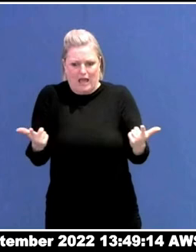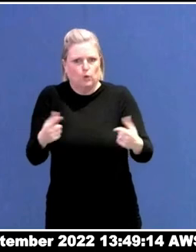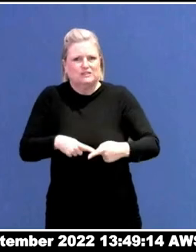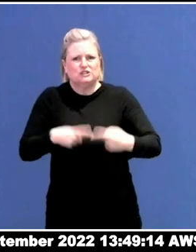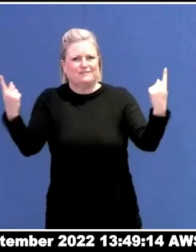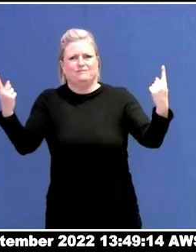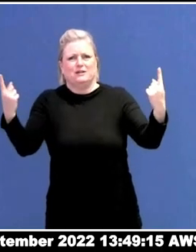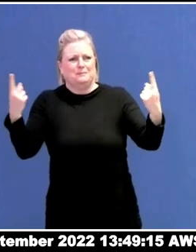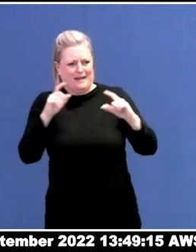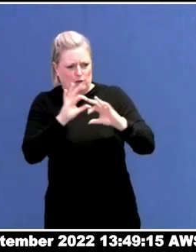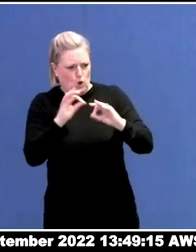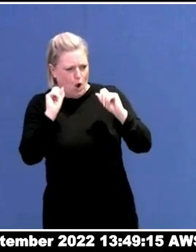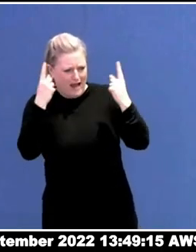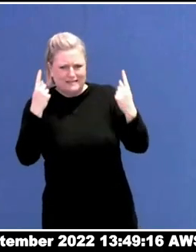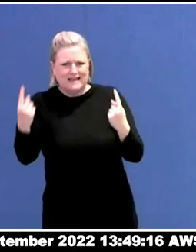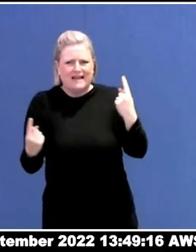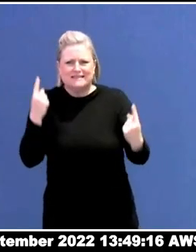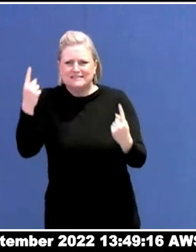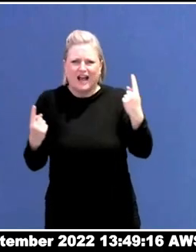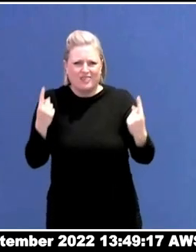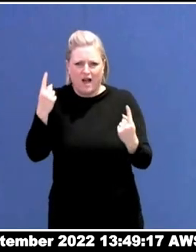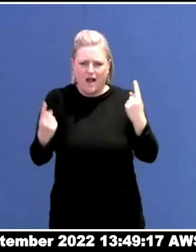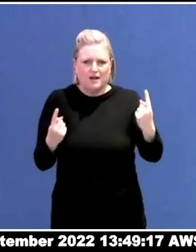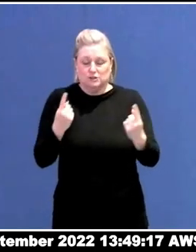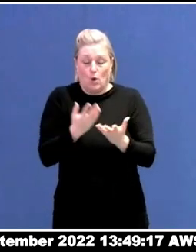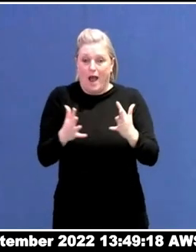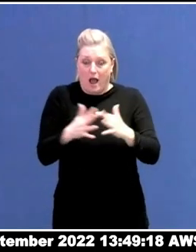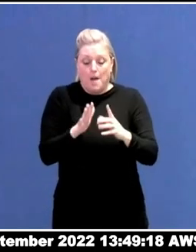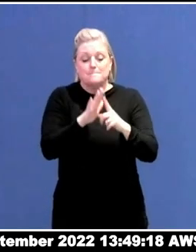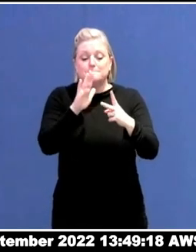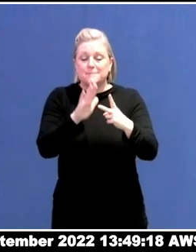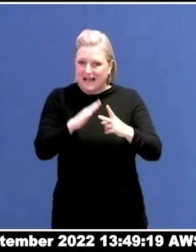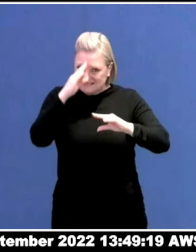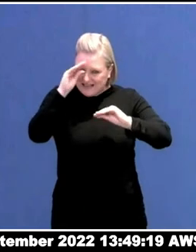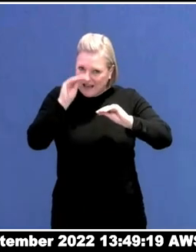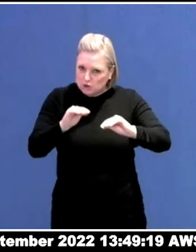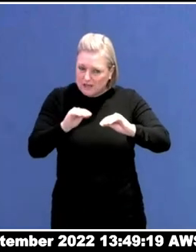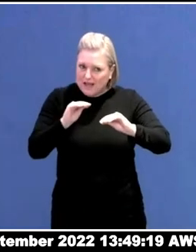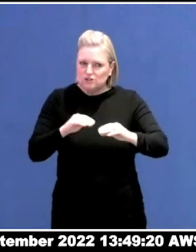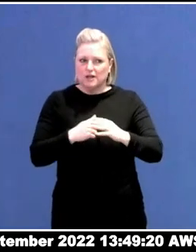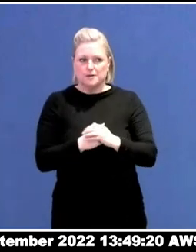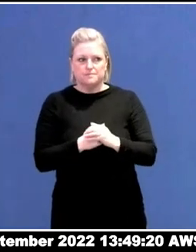But also I think it's really important to look at education as well. We shouldn't just be assessing people's disabilities.